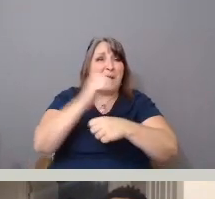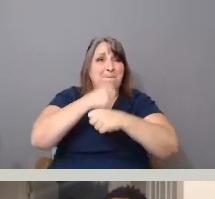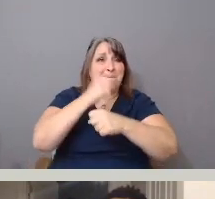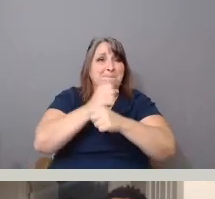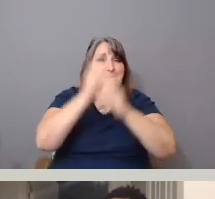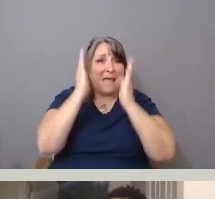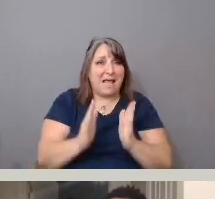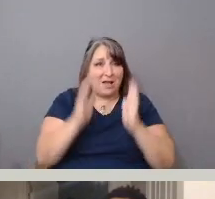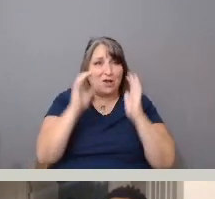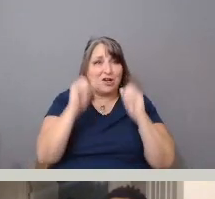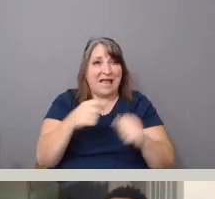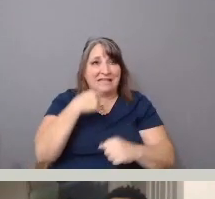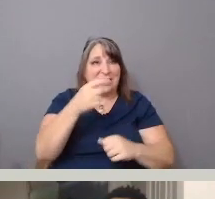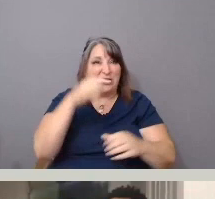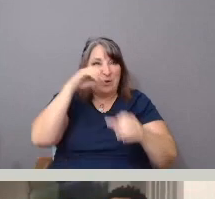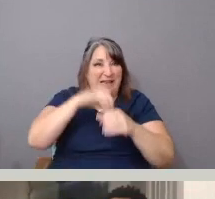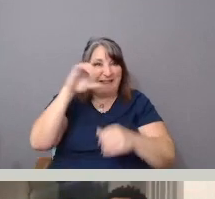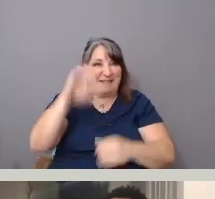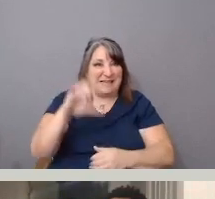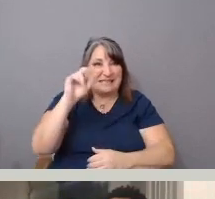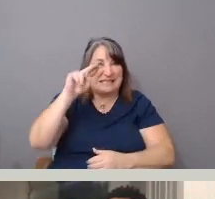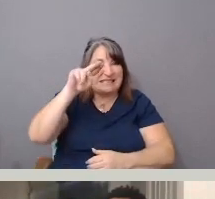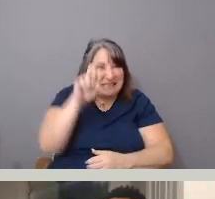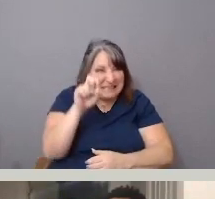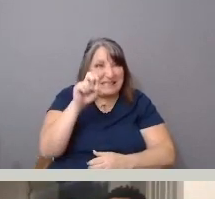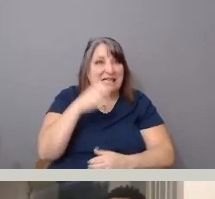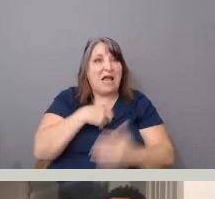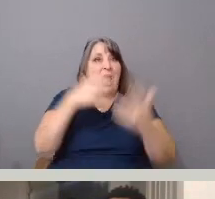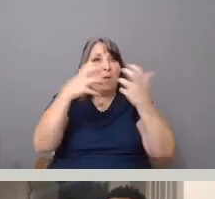in this scene I wanted to x, right,